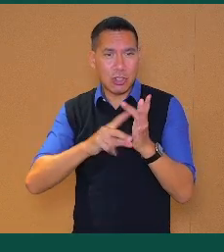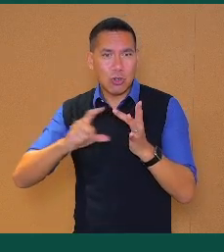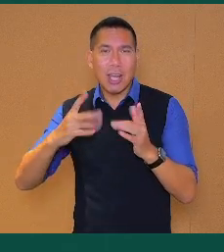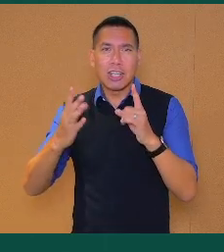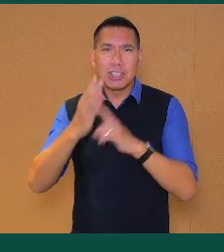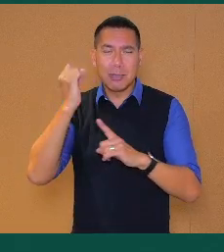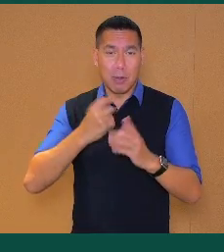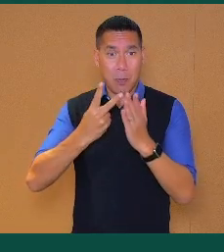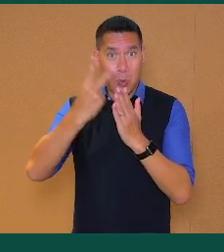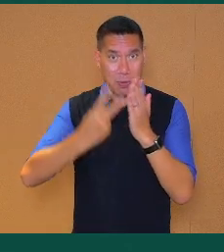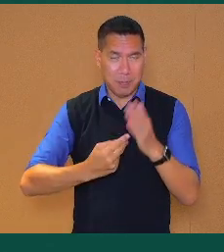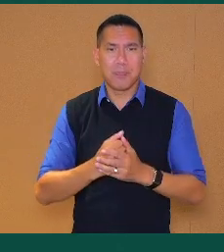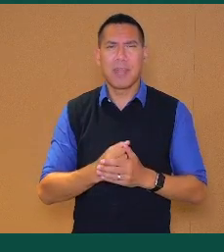workplaces to create healthier places to work, learn and play.